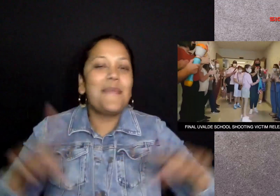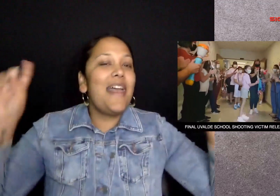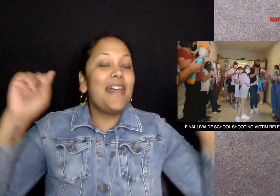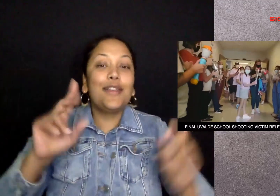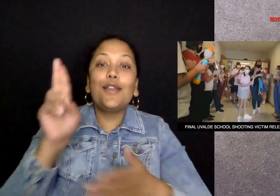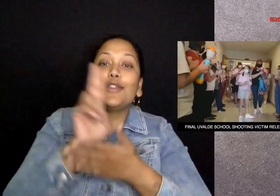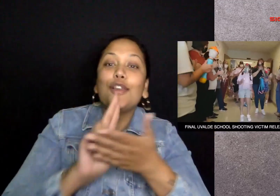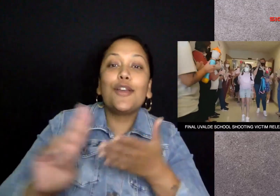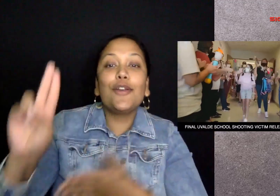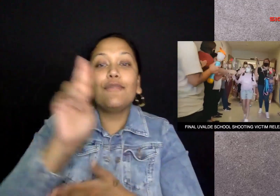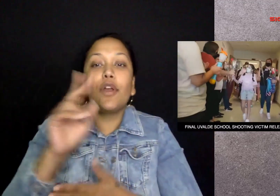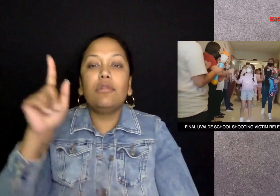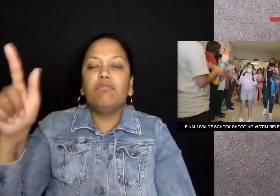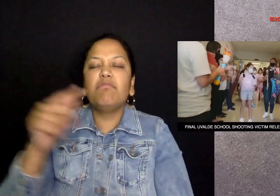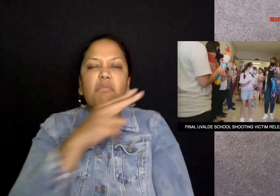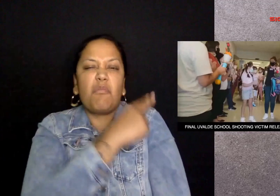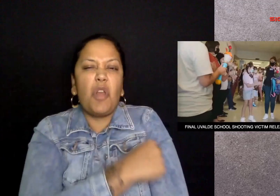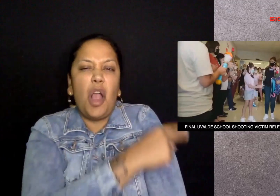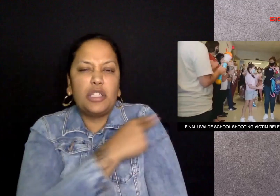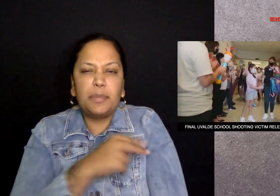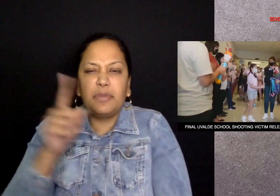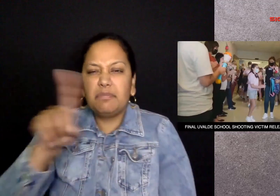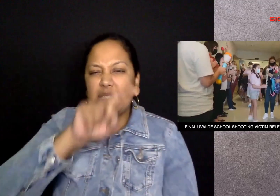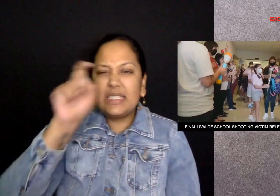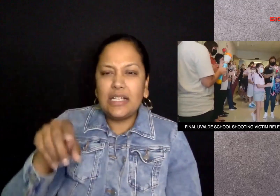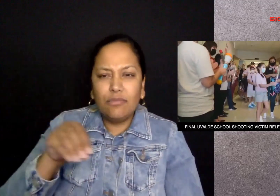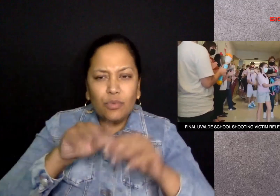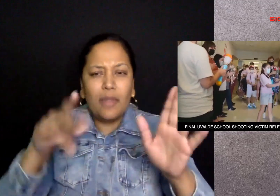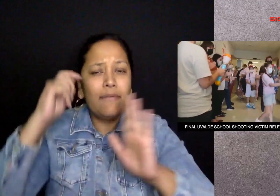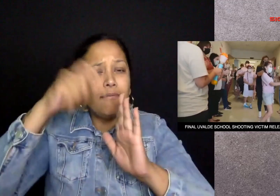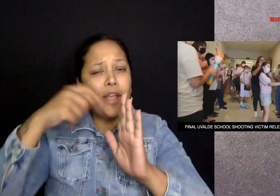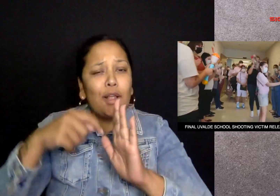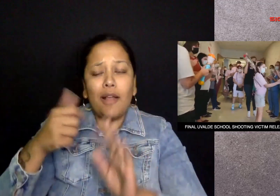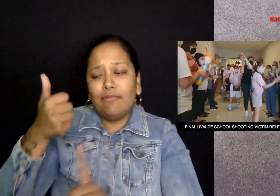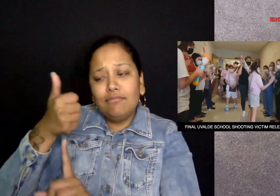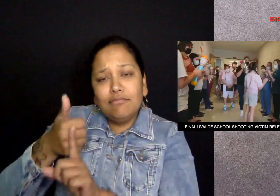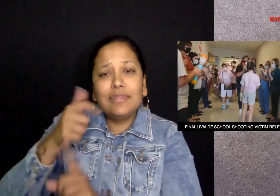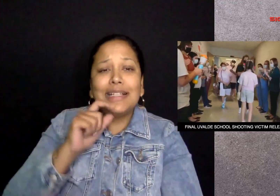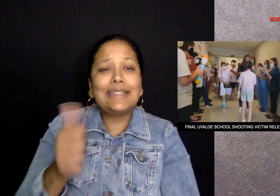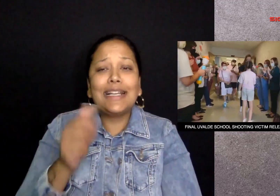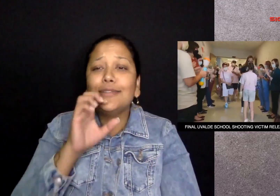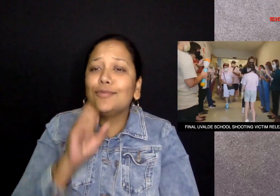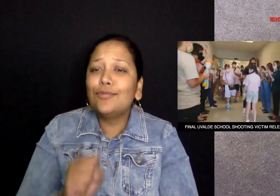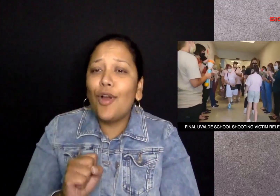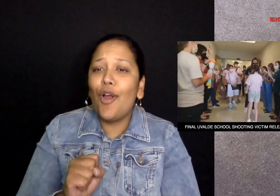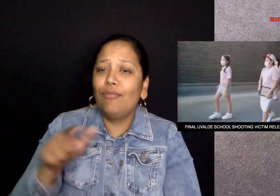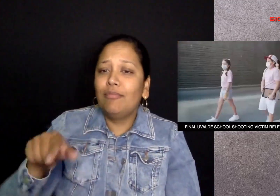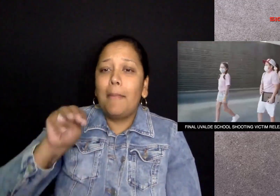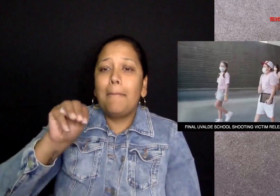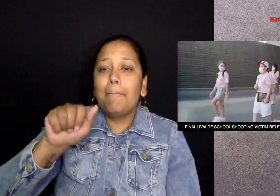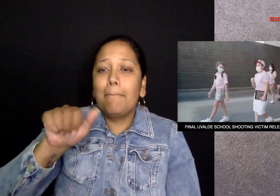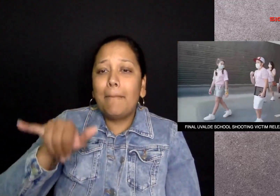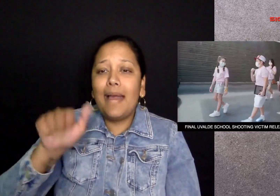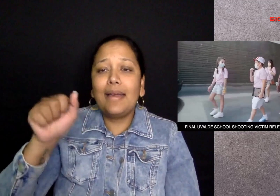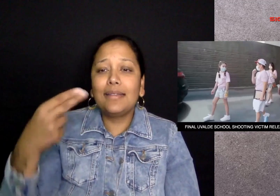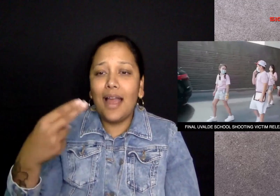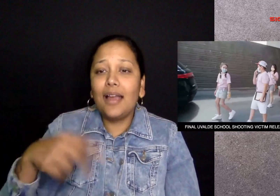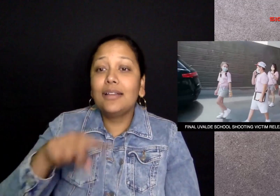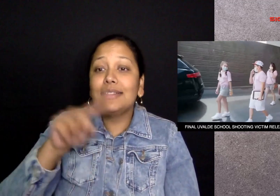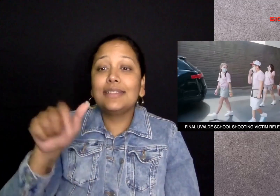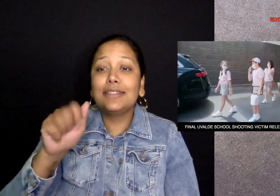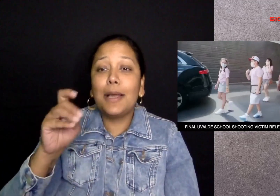and finally University Hospital in Texas released this video of 10-year-old